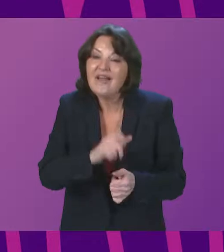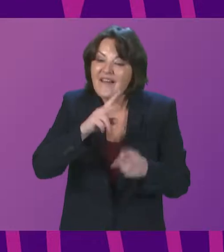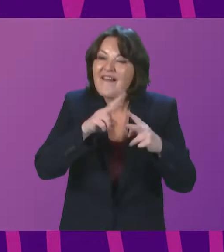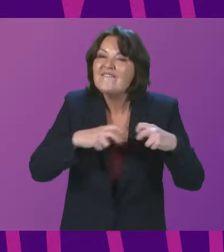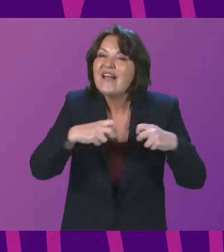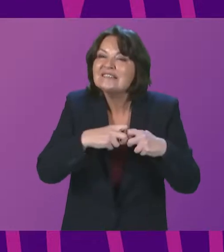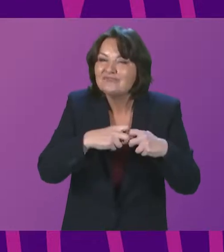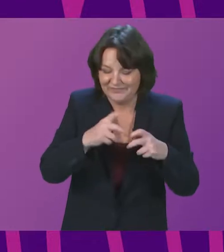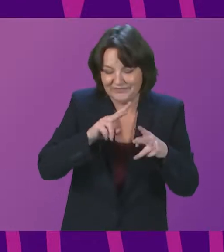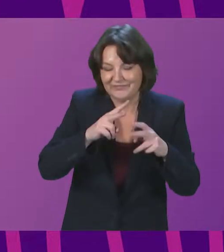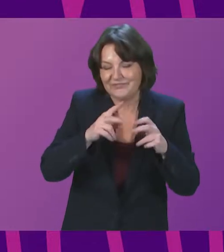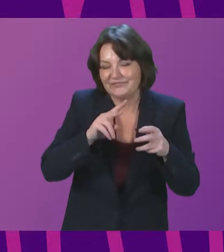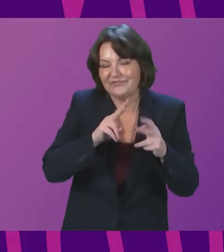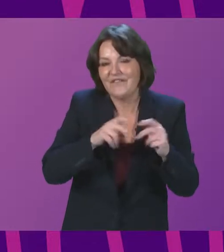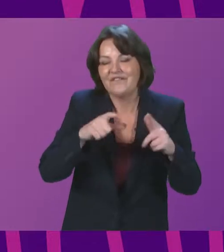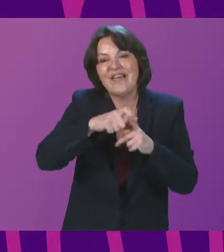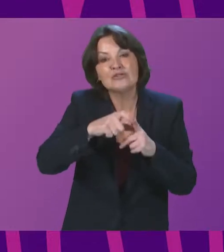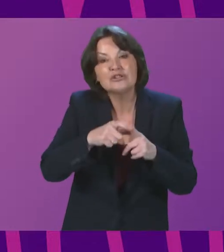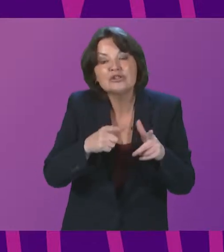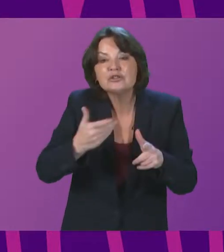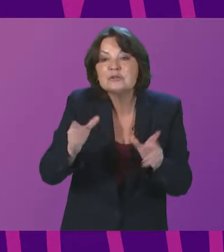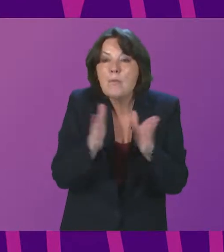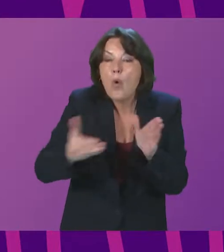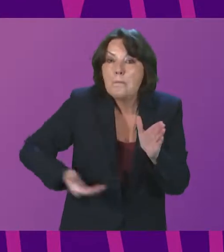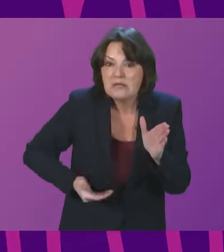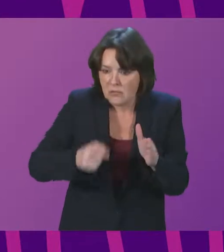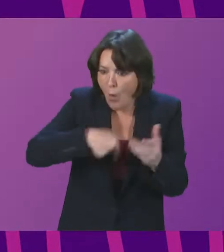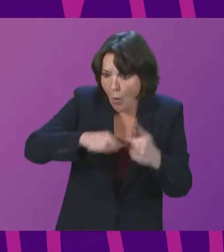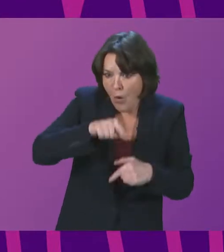“the headline measures in this strategy could help Scotland realise its long-term ambitions.”